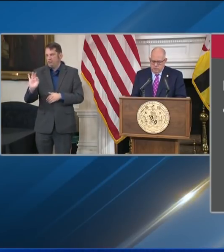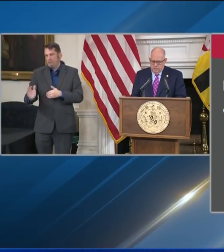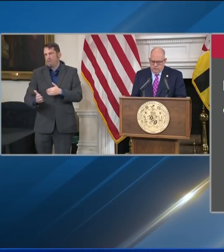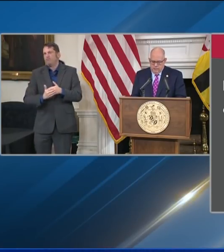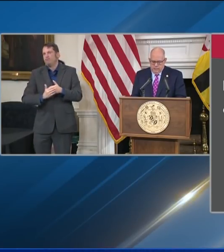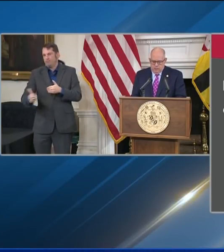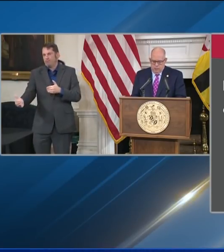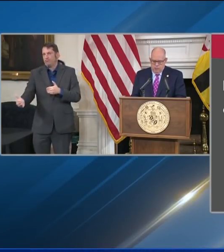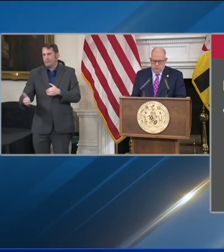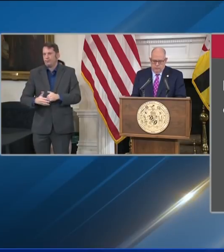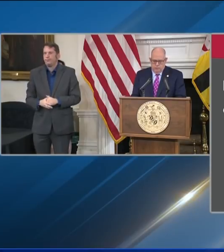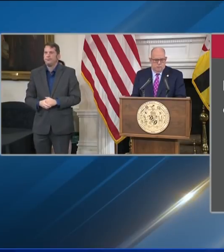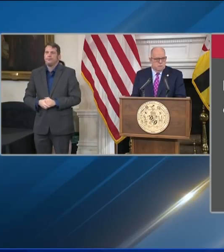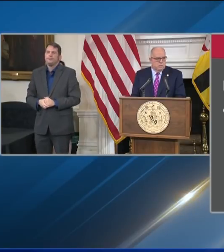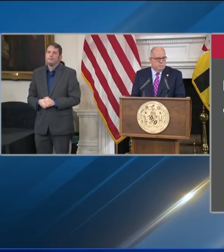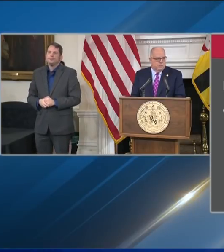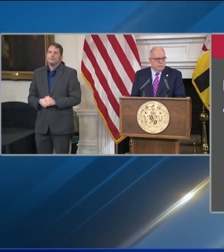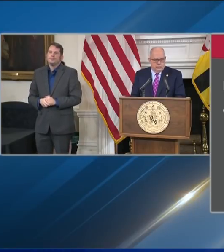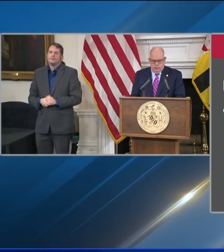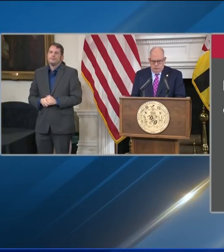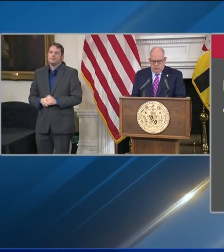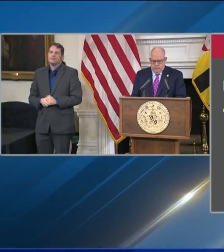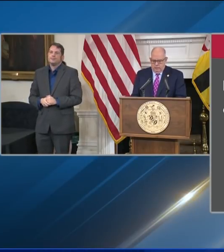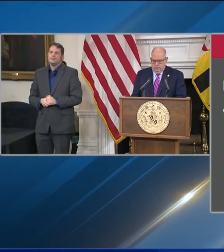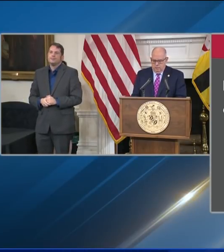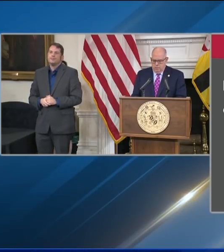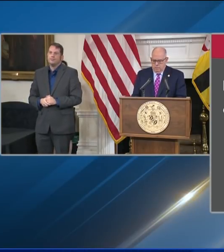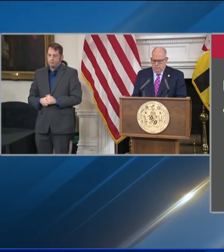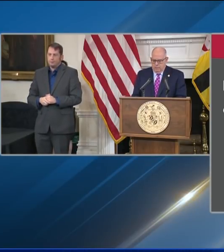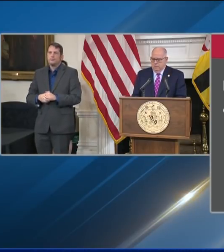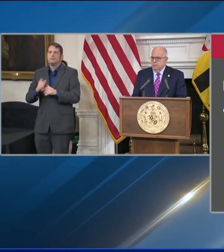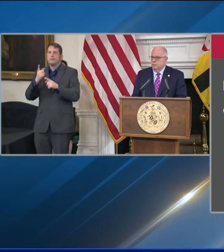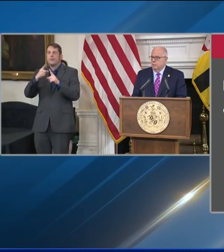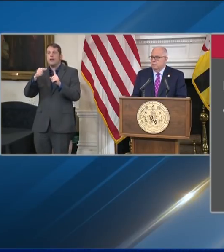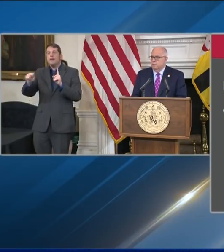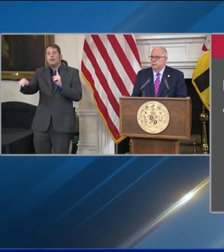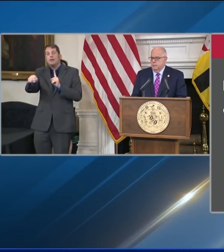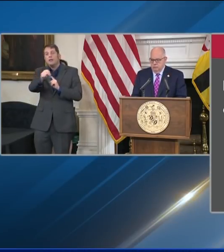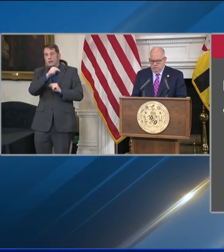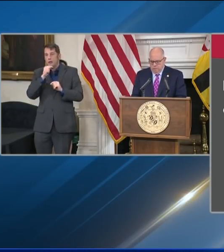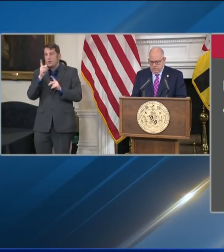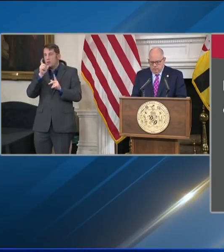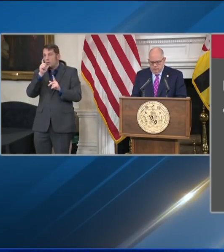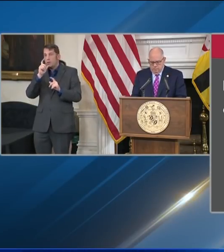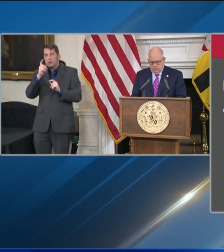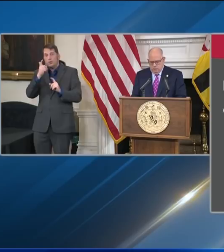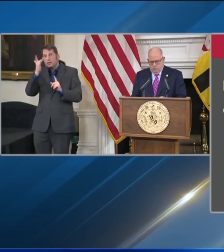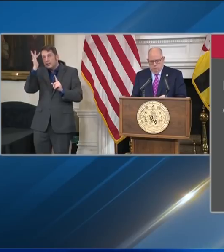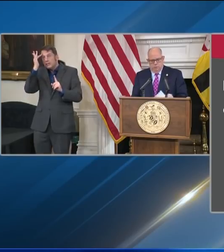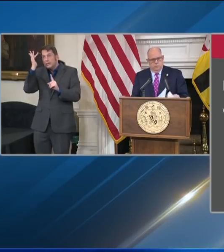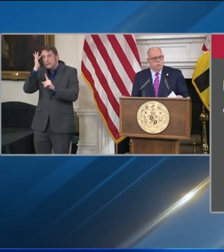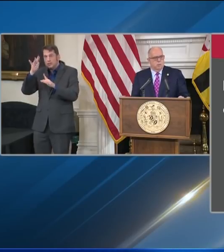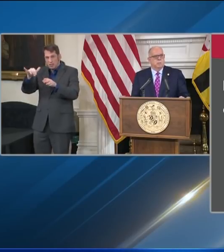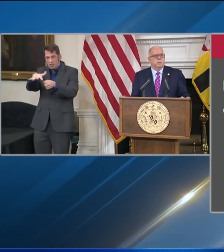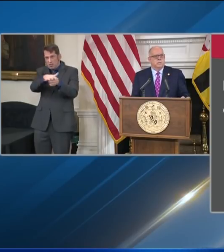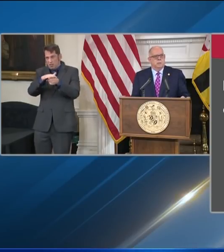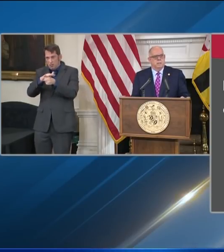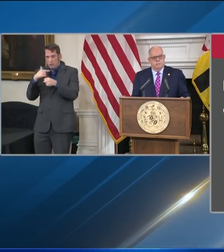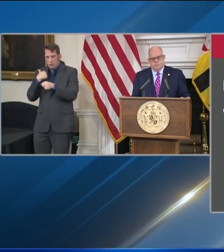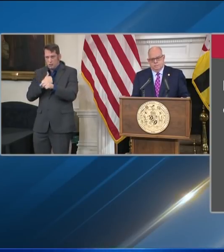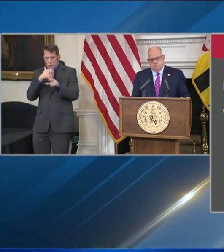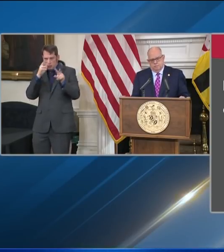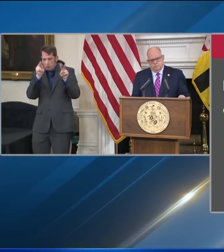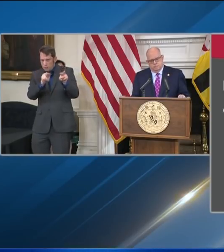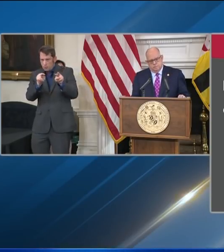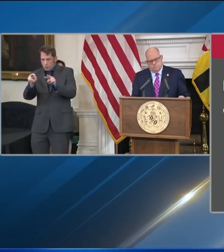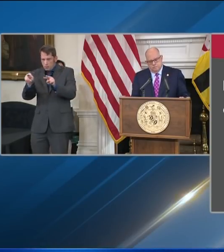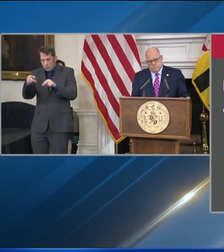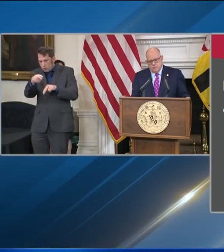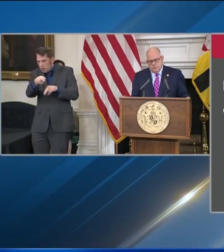NOVEMBER 20T IN ADDITION CONTACT TRACING DATA SHOWS A LARGE UPTICK AND NEW CASES AMONG MARYLANDERS.